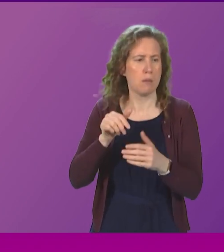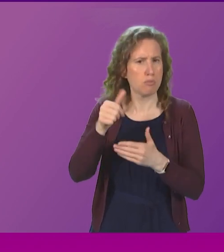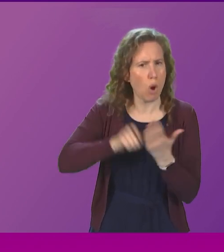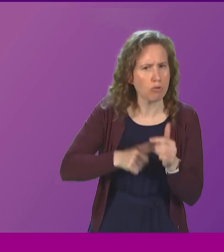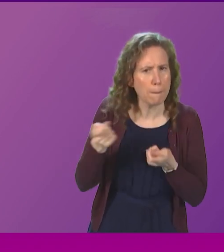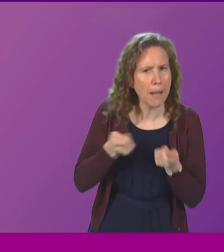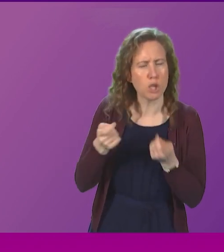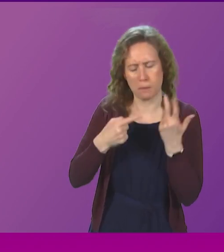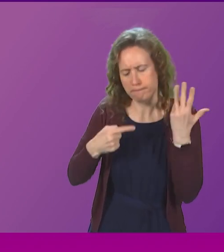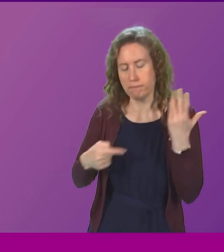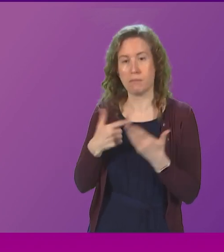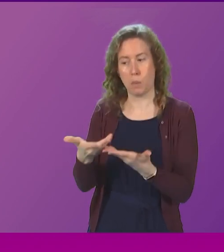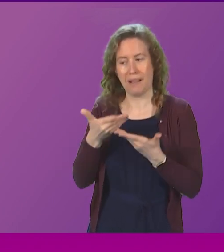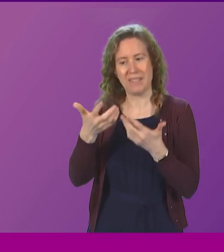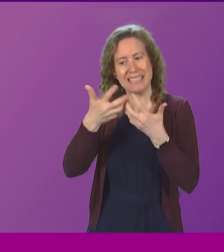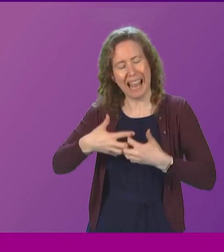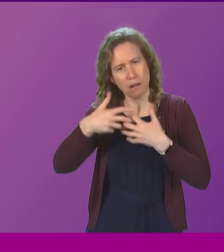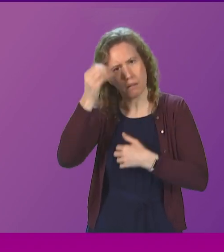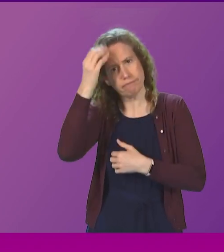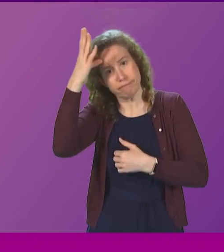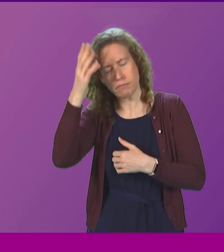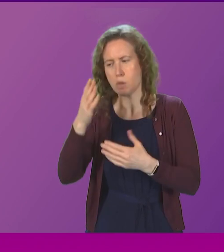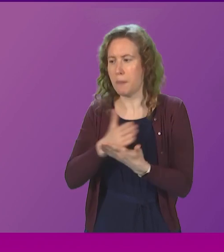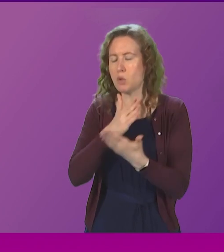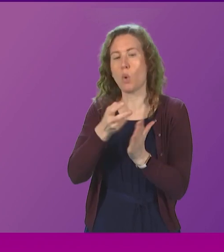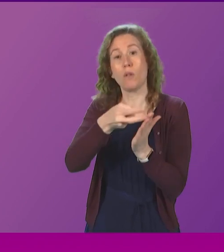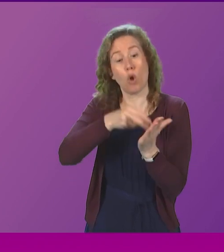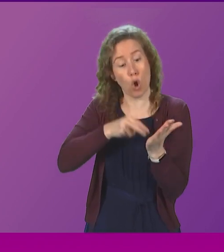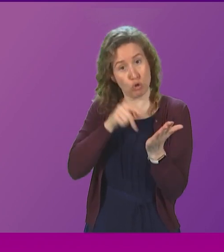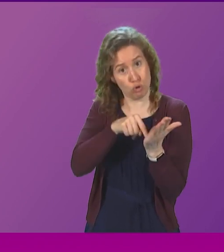They will provide a level of technical expertise to ensure that the contract reflects industry